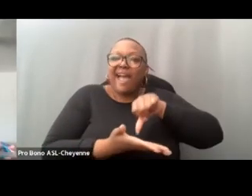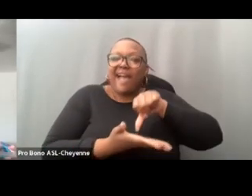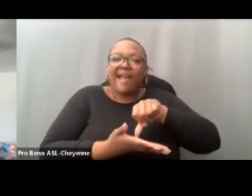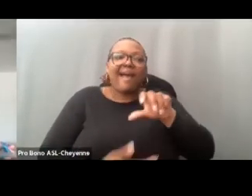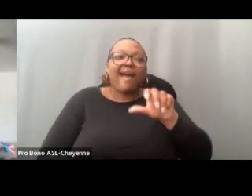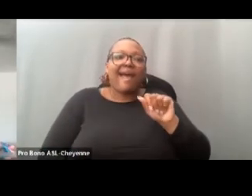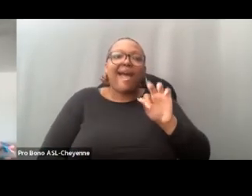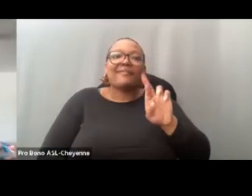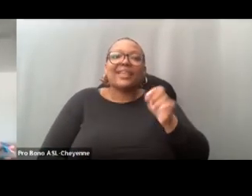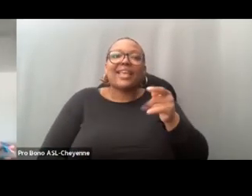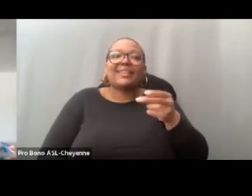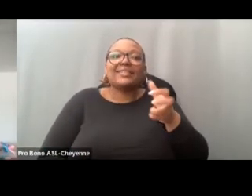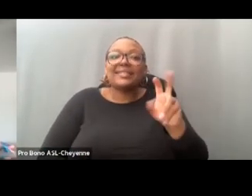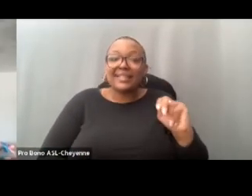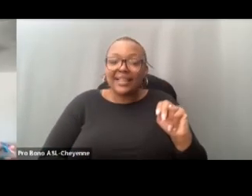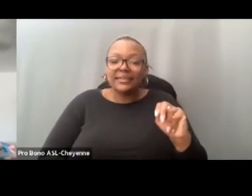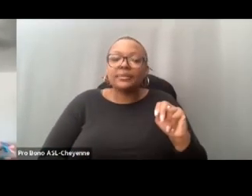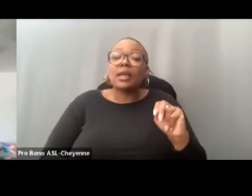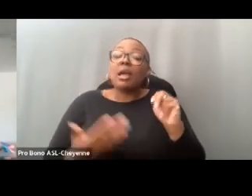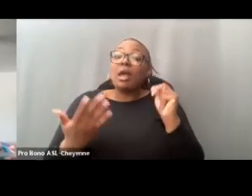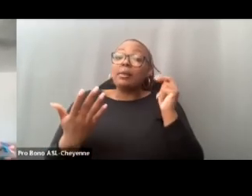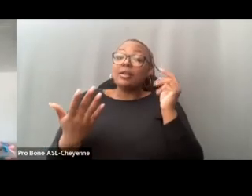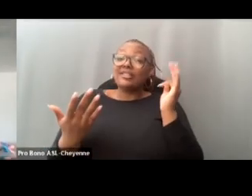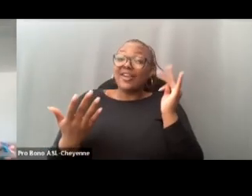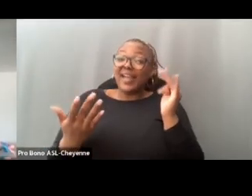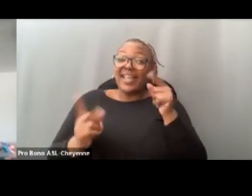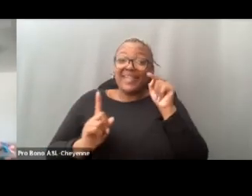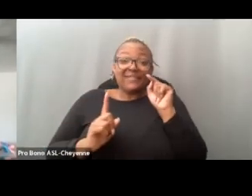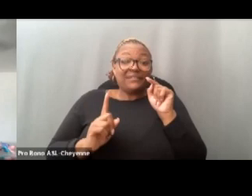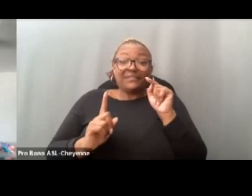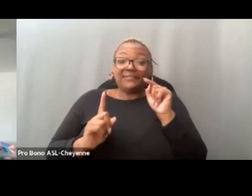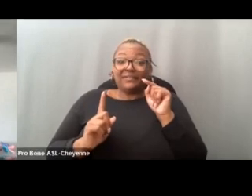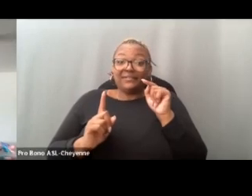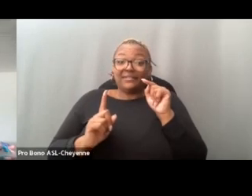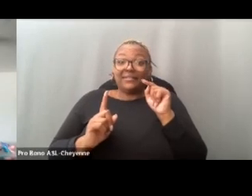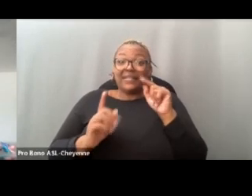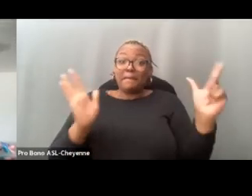And so if that, if banning music